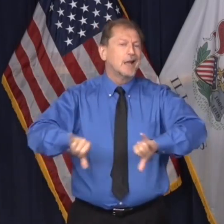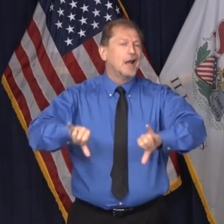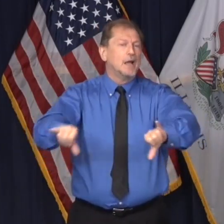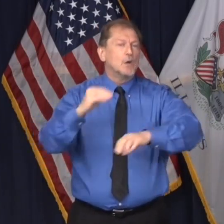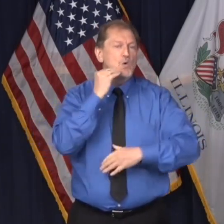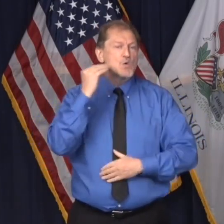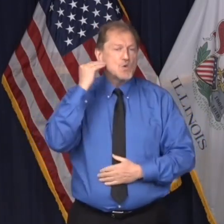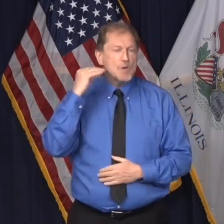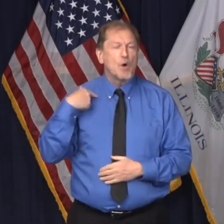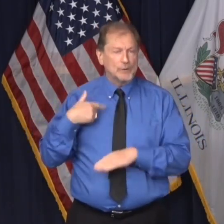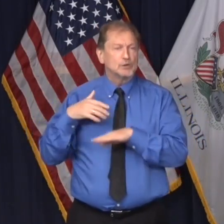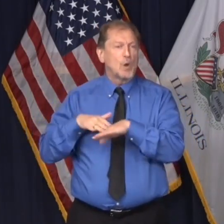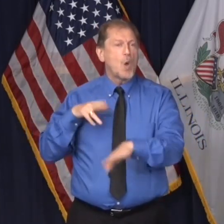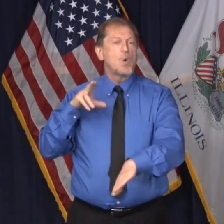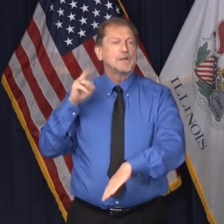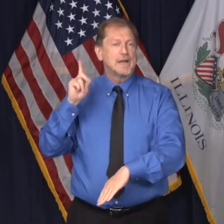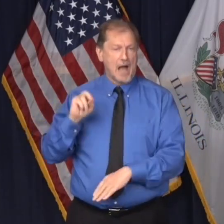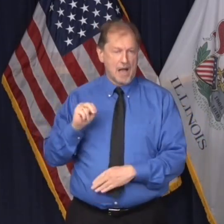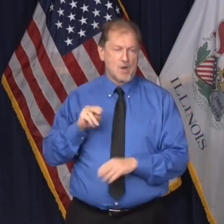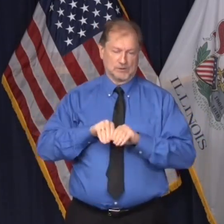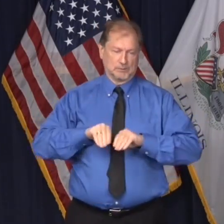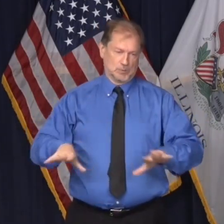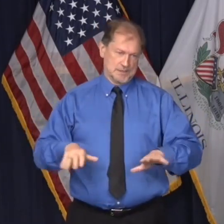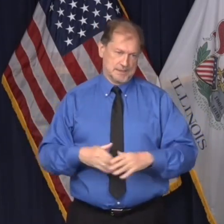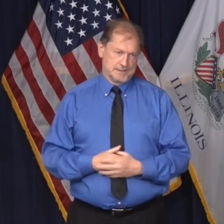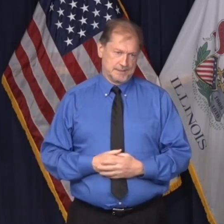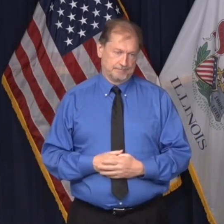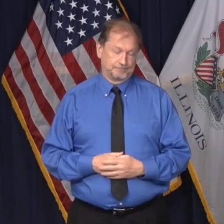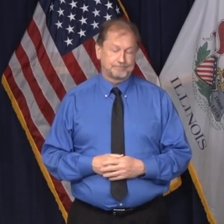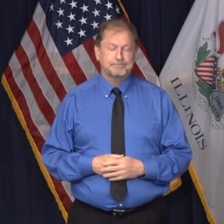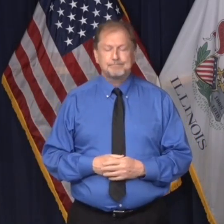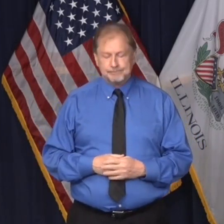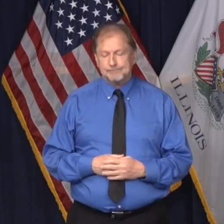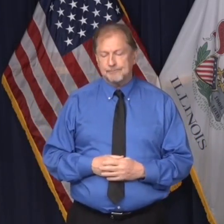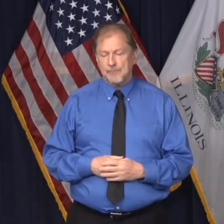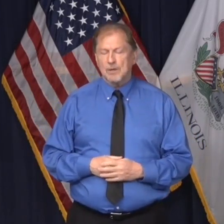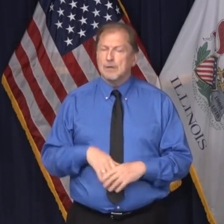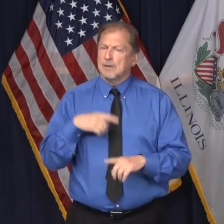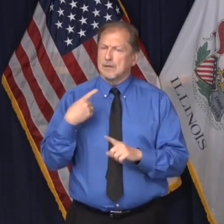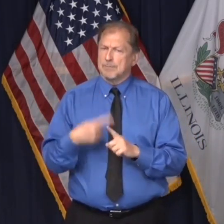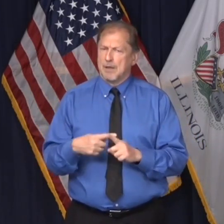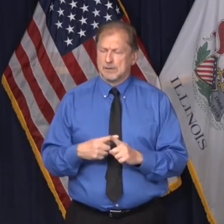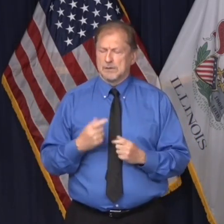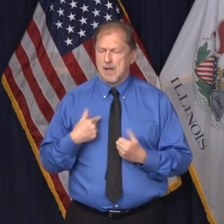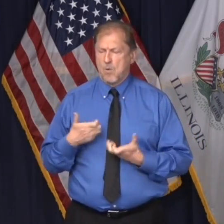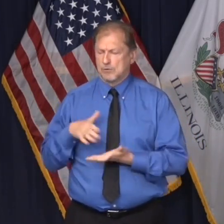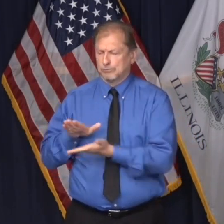EXPECTED AT THIS POINT AND IT IS BECAUSE OF THE AMAZING WORK THAT PEOPLE HAVE DONE STAYING AT HOME AND FOLLOWING OUR EXECUTIVE